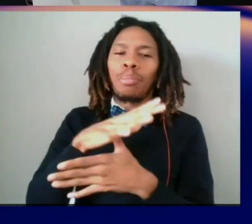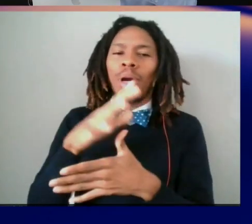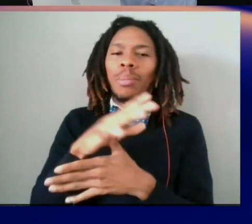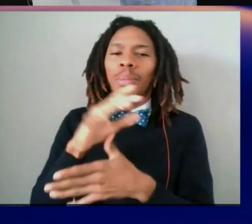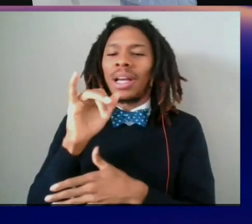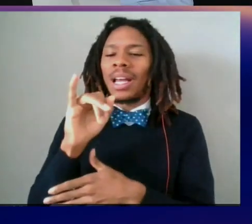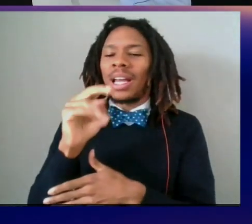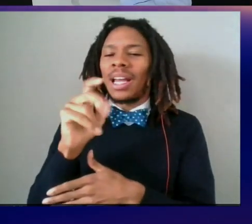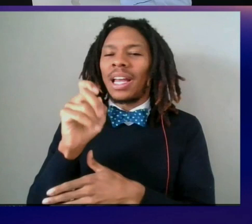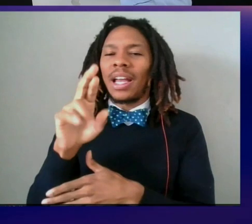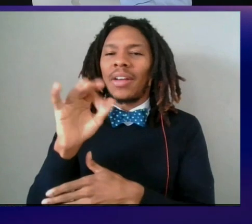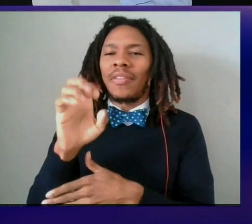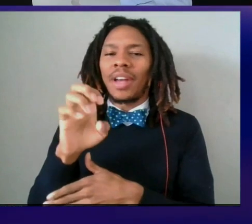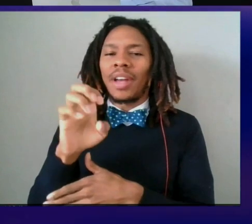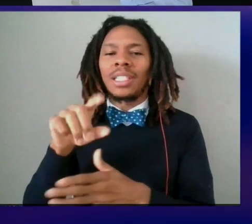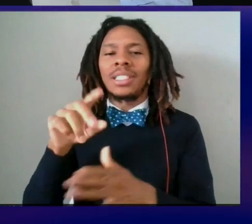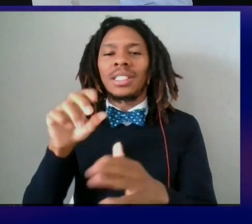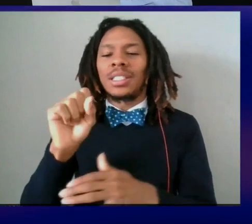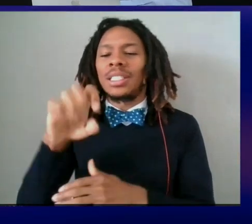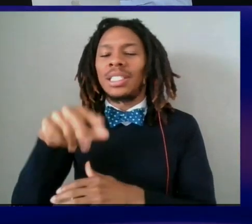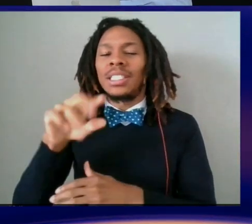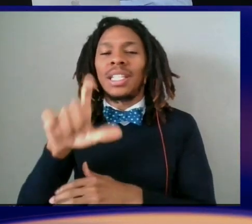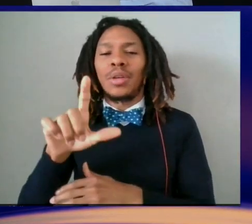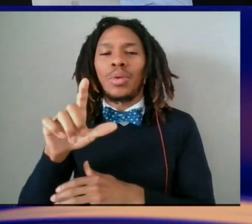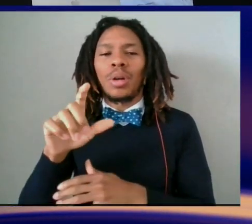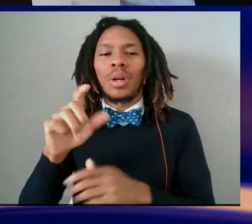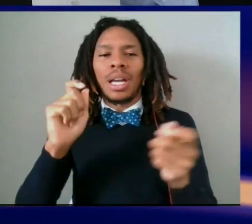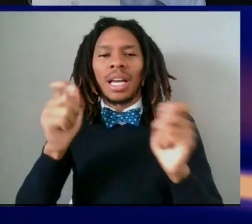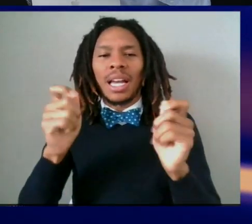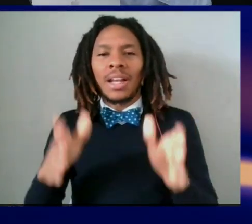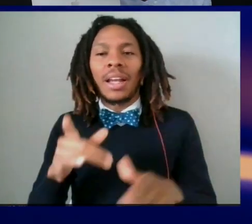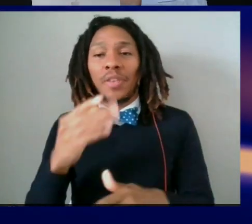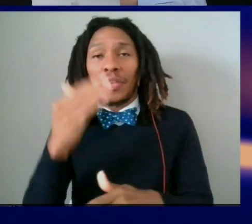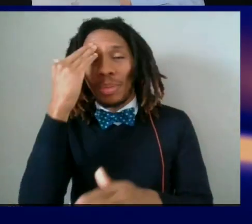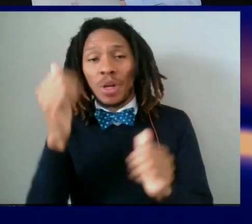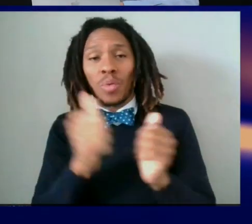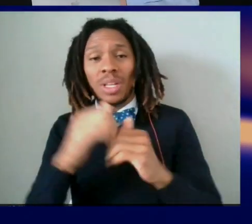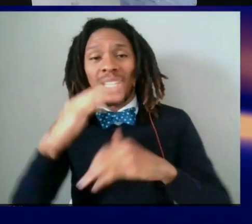This is a SQL editor. If you're familiar with desktop SQL editors, this is sort of the standard layout, right?